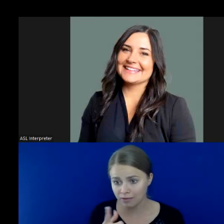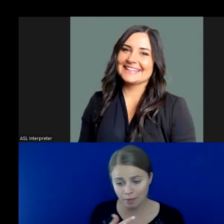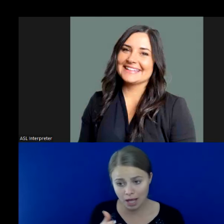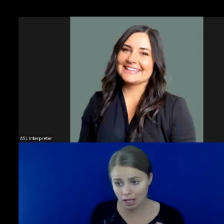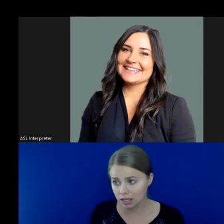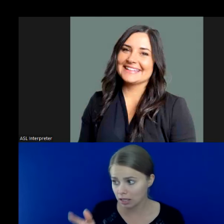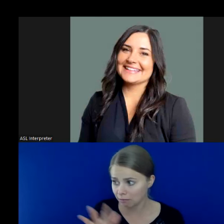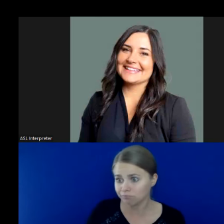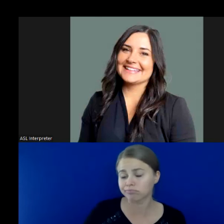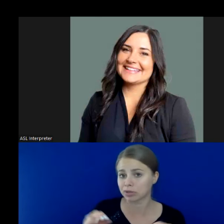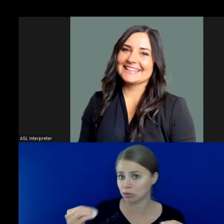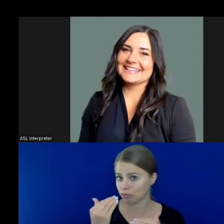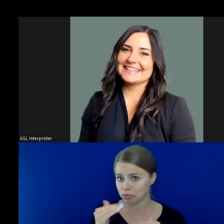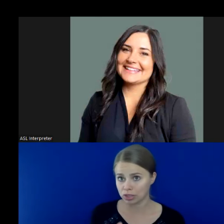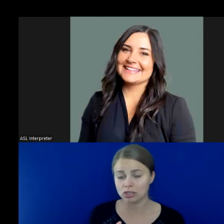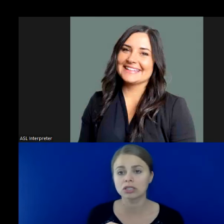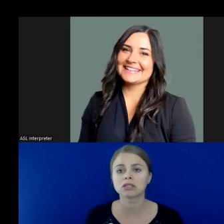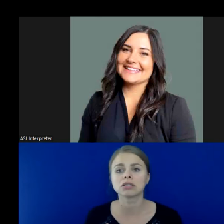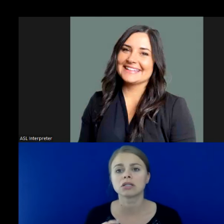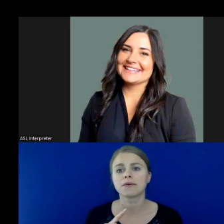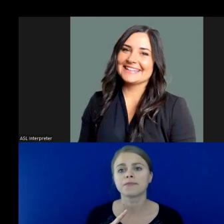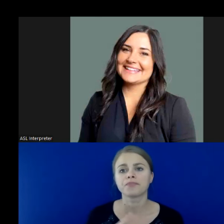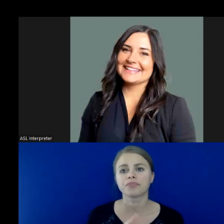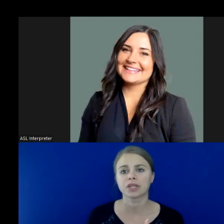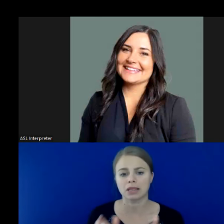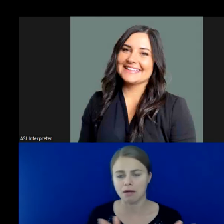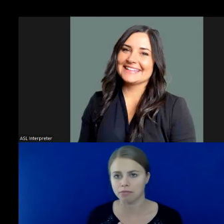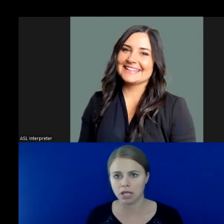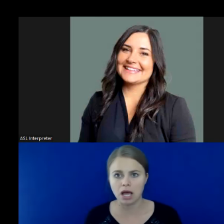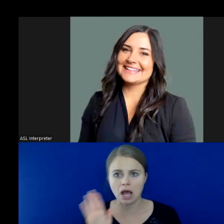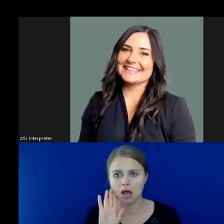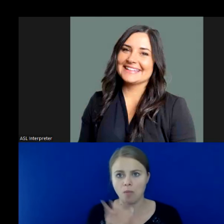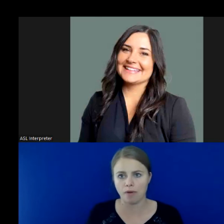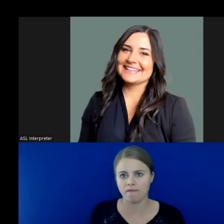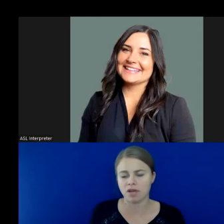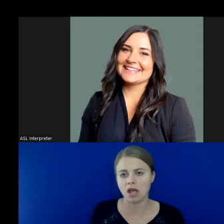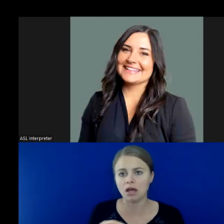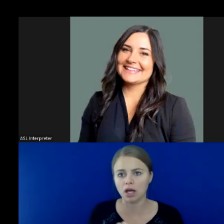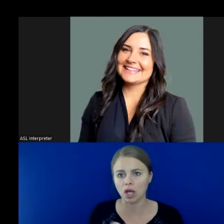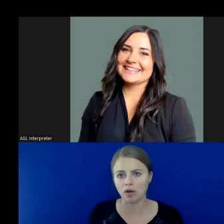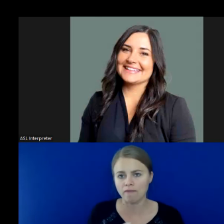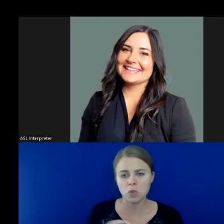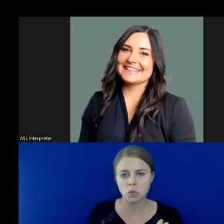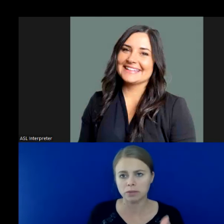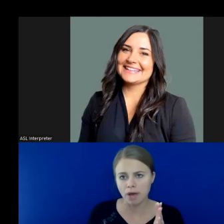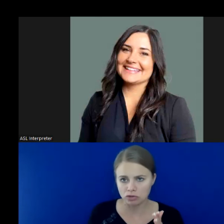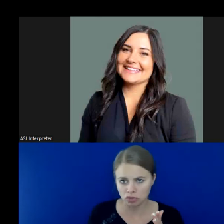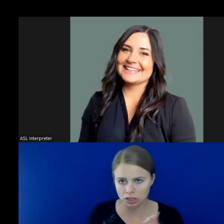with no restrictions, then that plan would have failed on a couple of these dimensions for, you know,